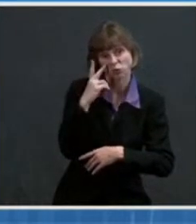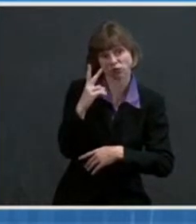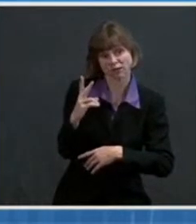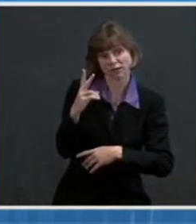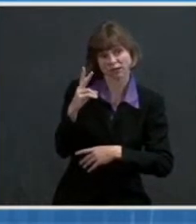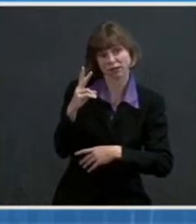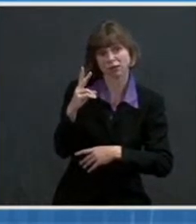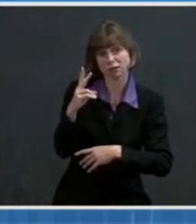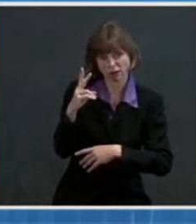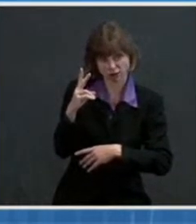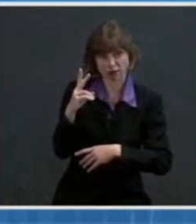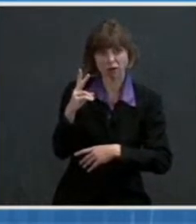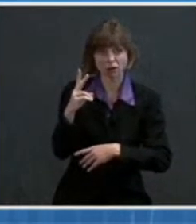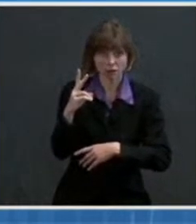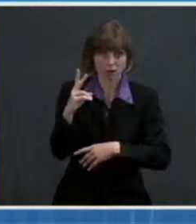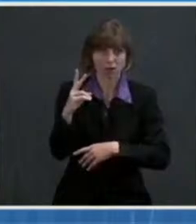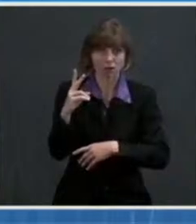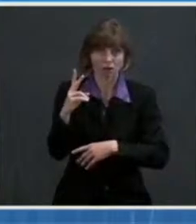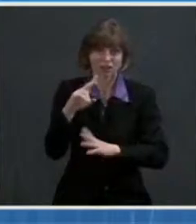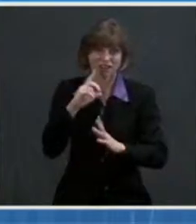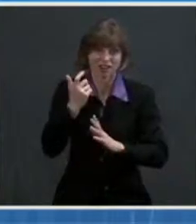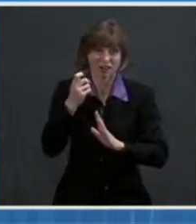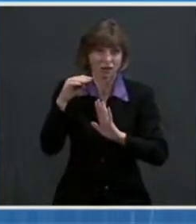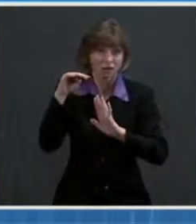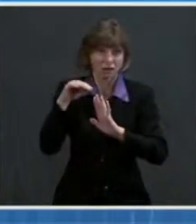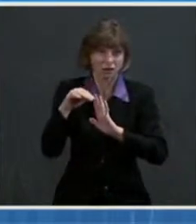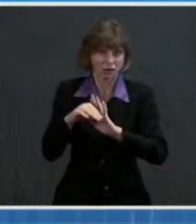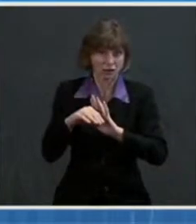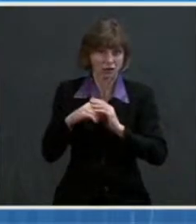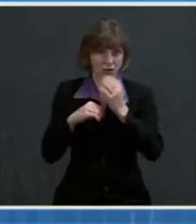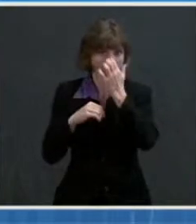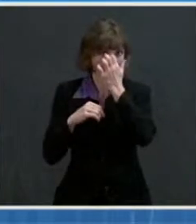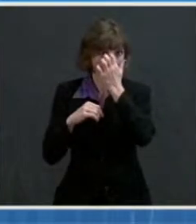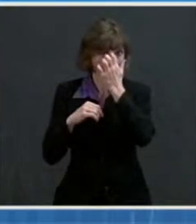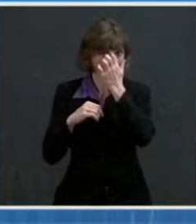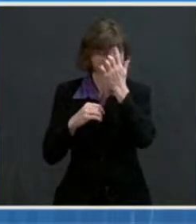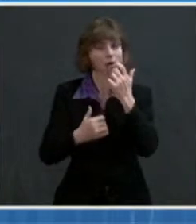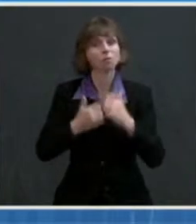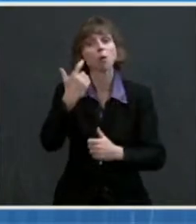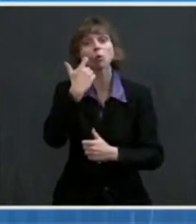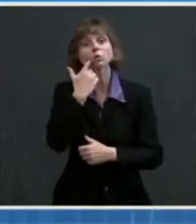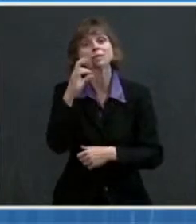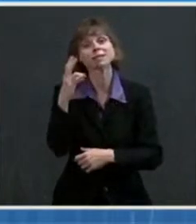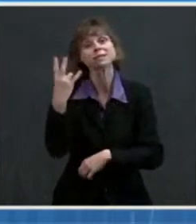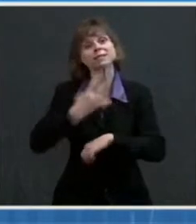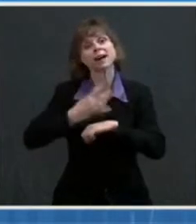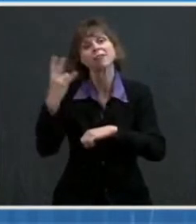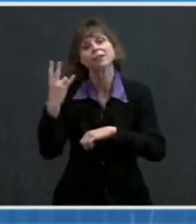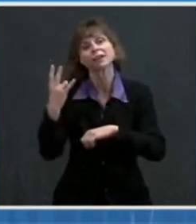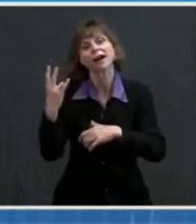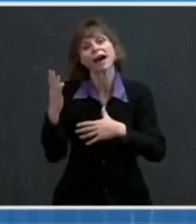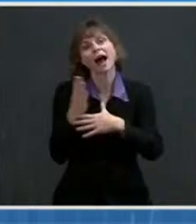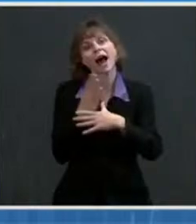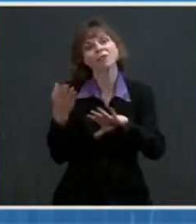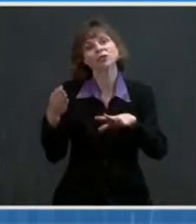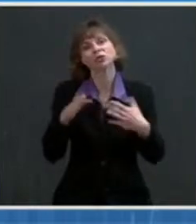ON THE FAR RIGHT AFTER THE GRAPH YOU CAN SEE THAT THERE'S A